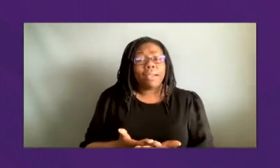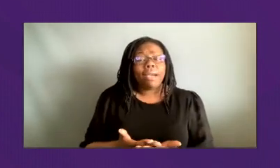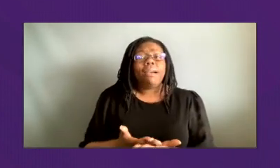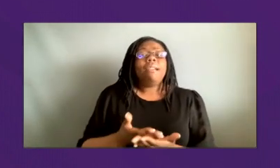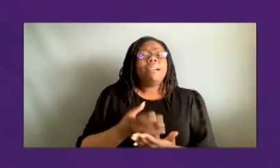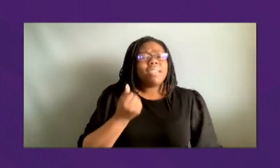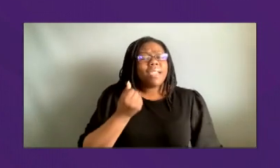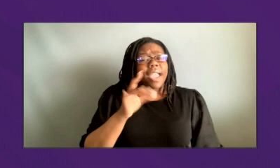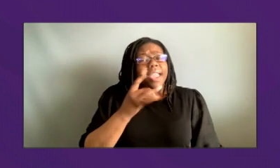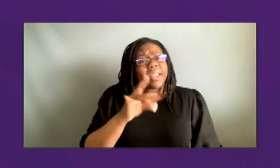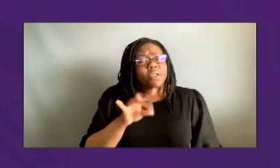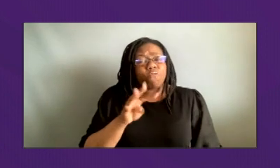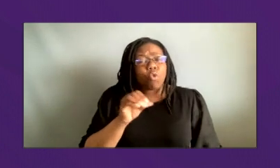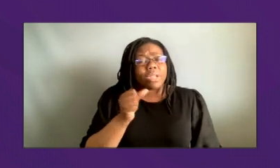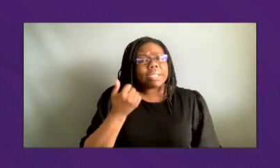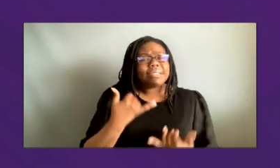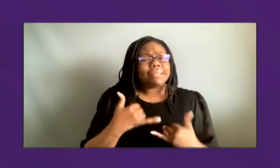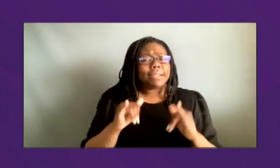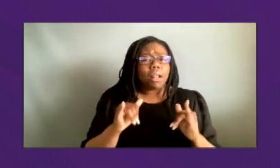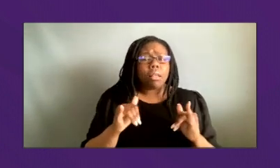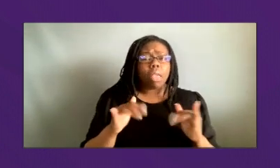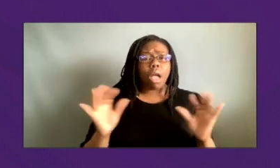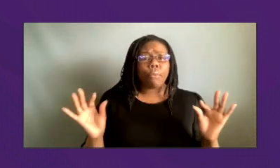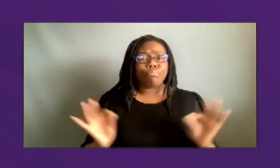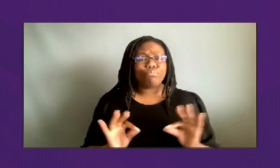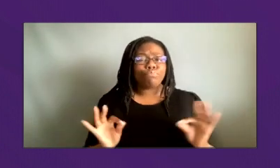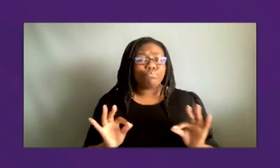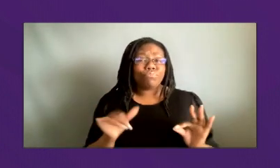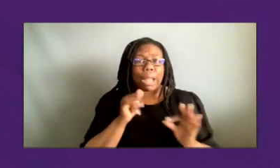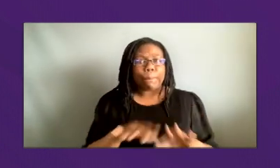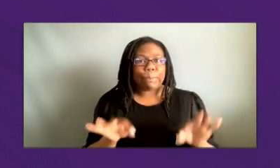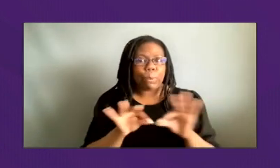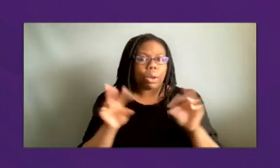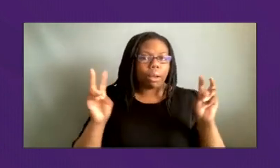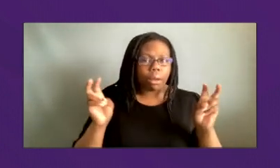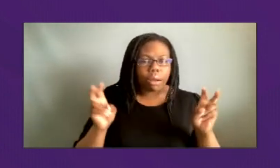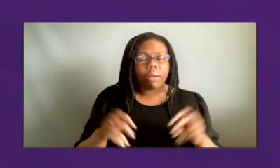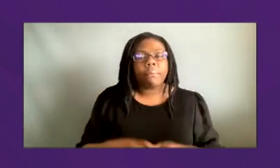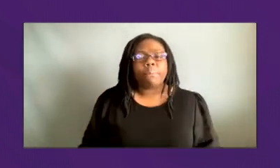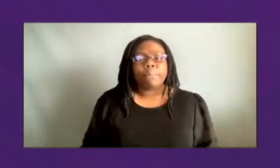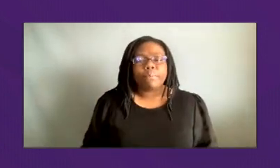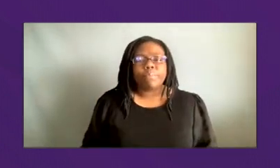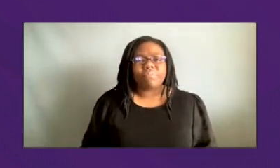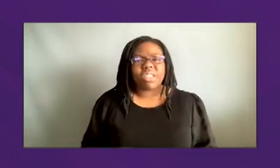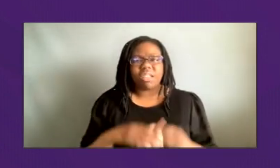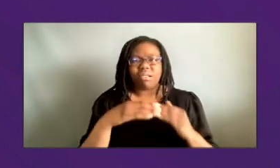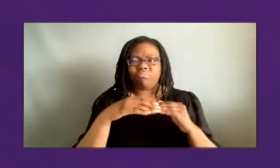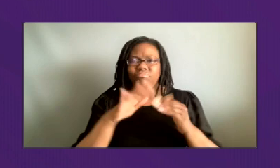It's actually in a footnote. And we remember that we rescue from being a footnote because that has